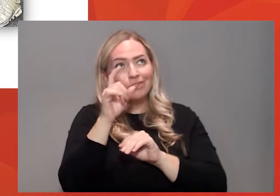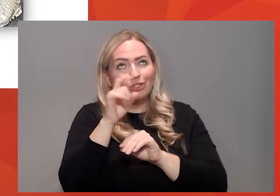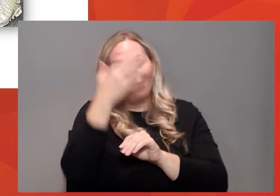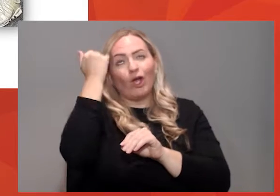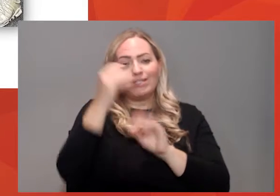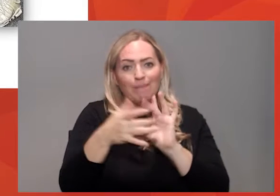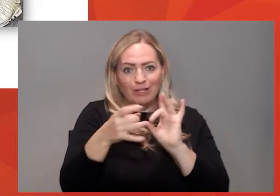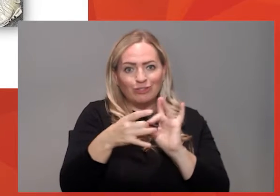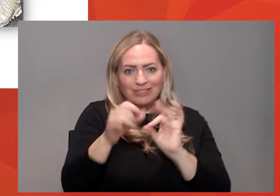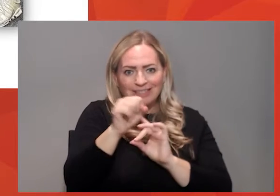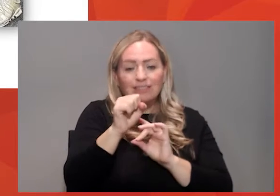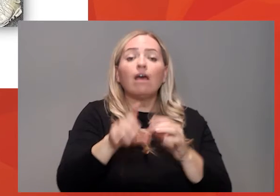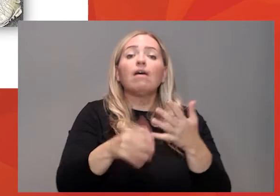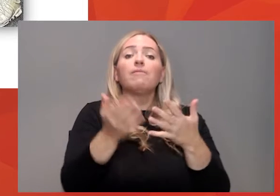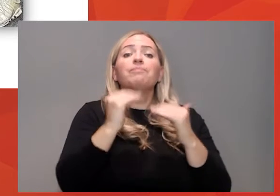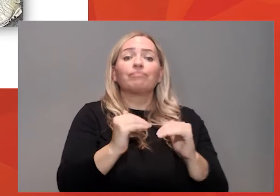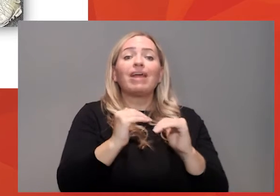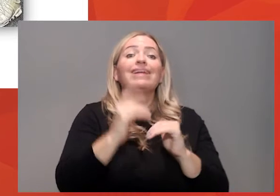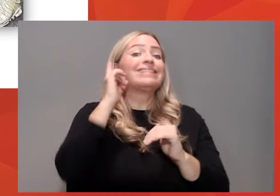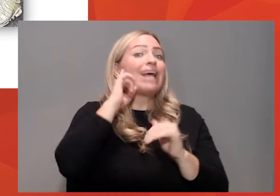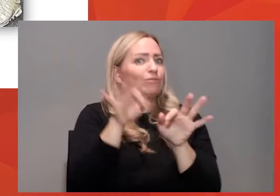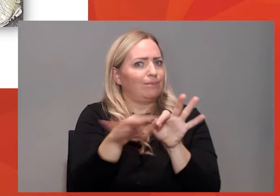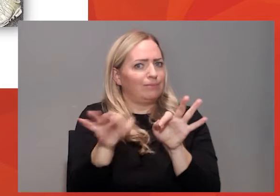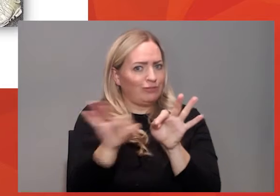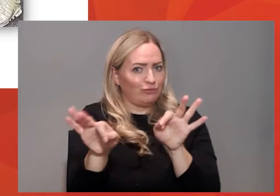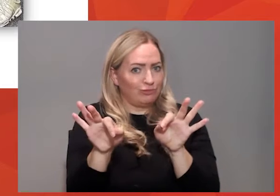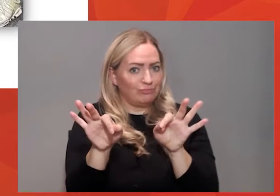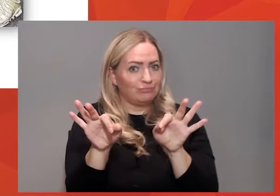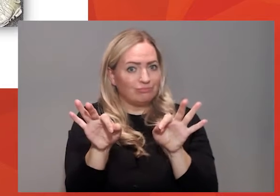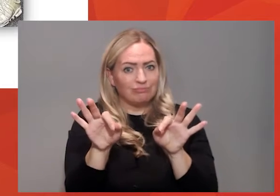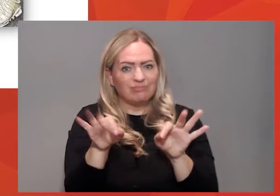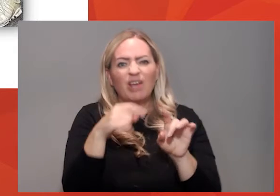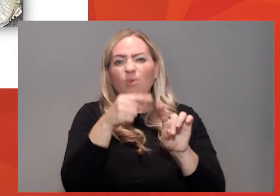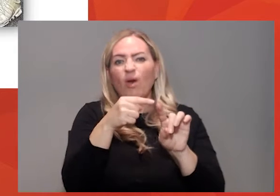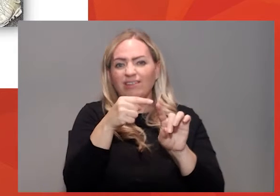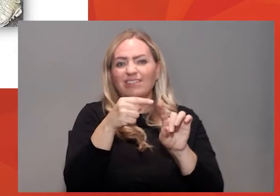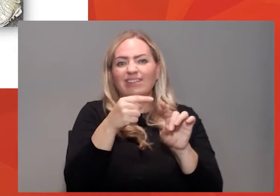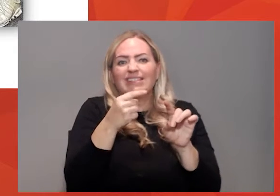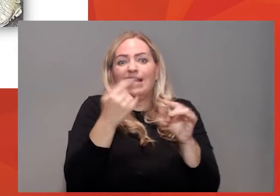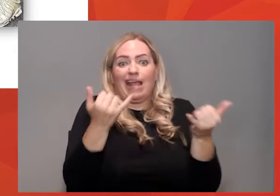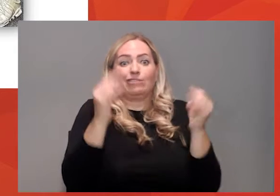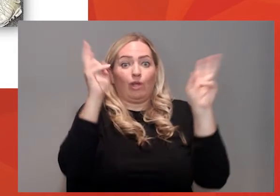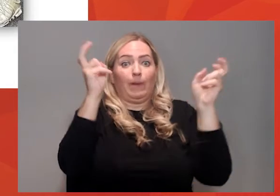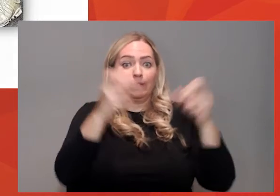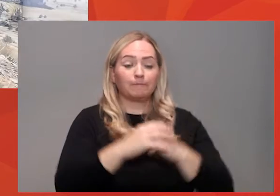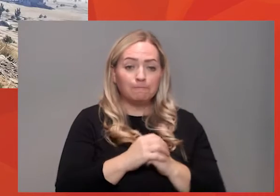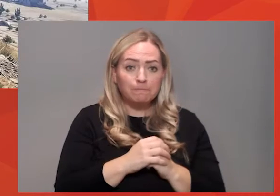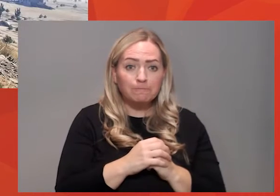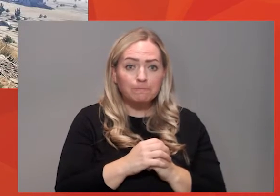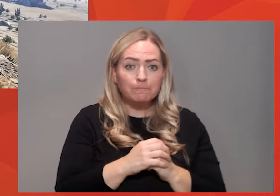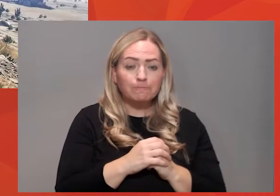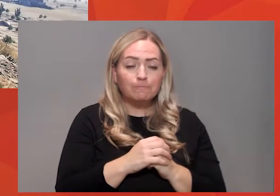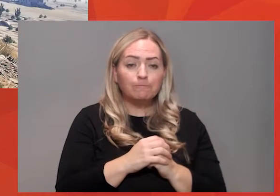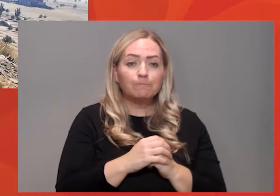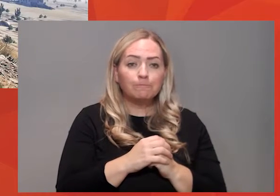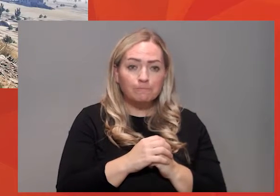which I probably forgot to mention here and sound subtitles, basically the feature I'm speaking today about. Um,